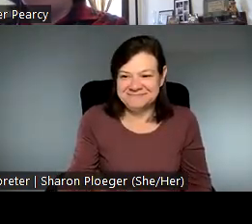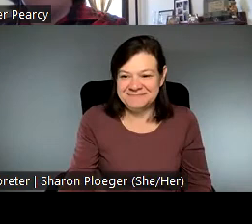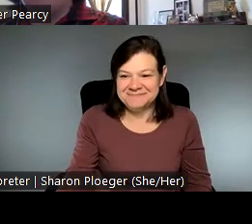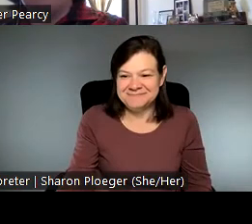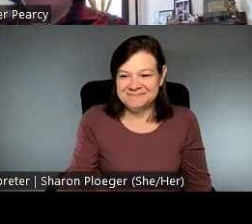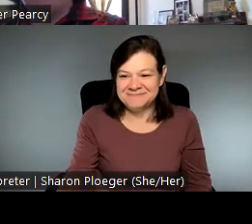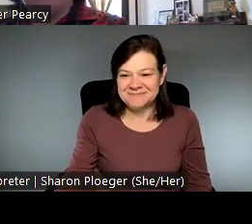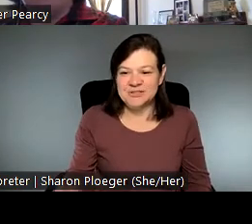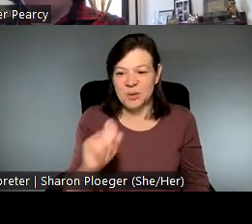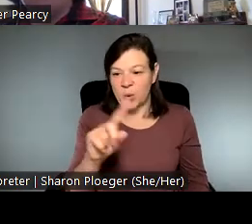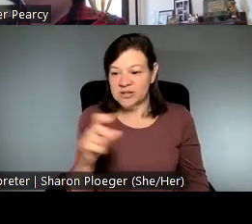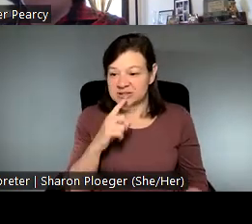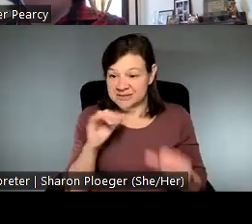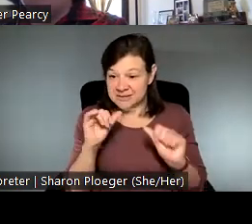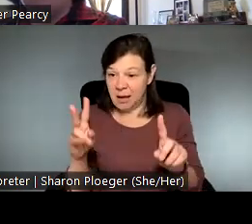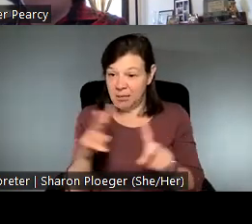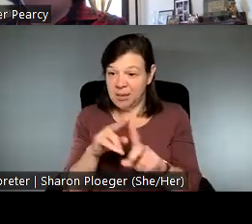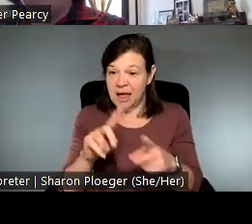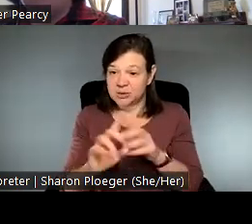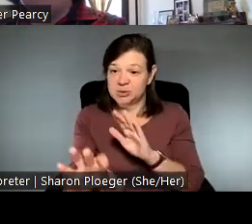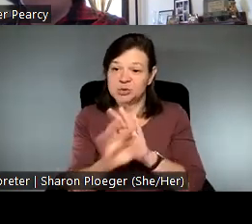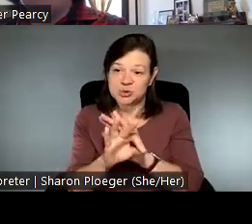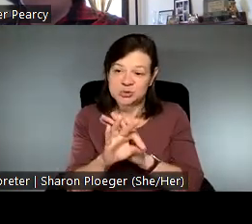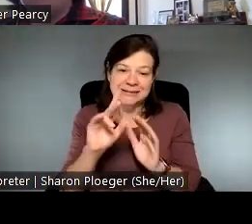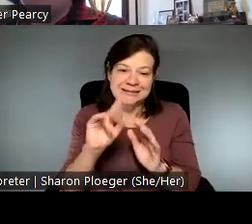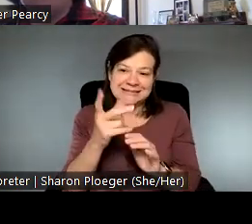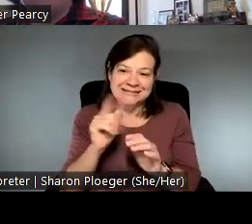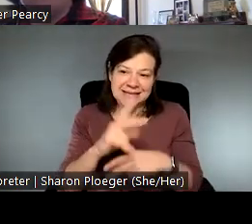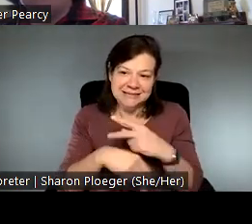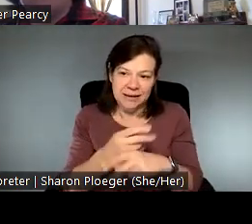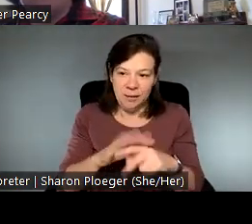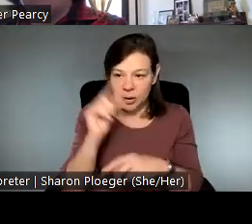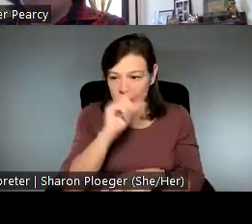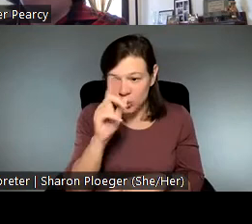does this apply to choosing a text type on Google Docs, normal text, heading one, subtitle, et cetera.